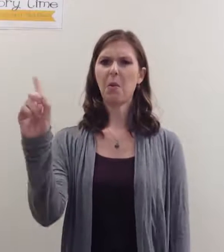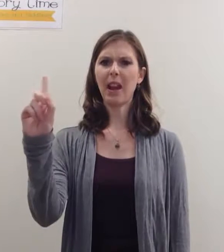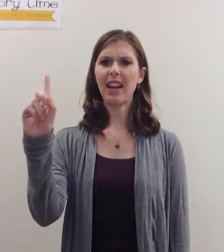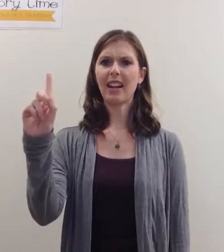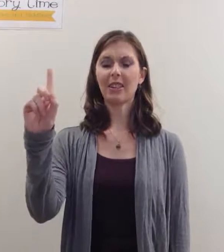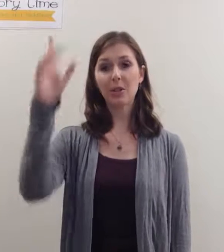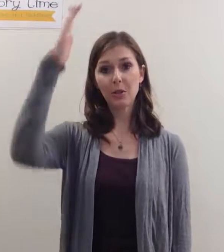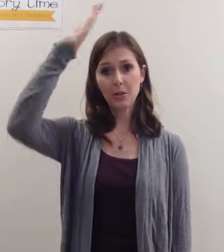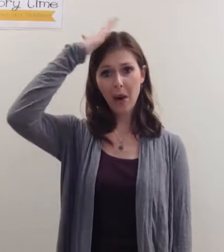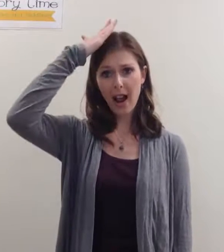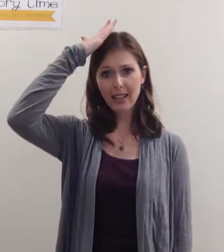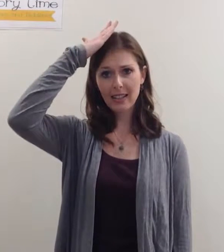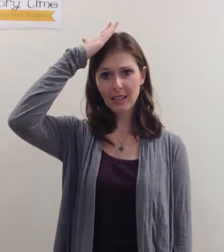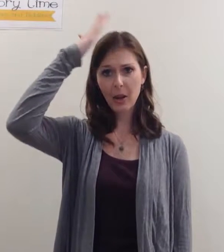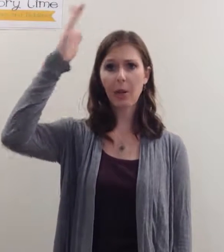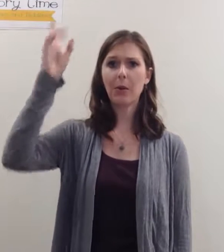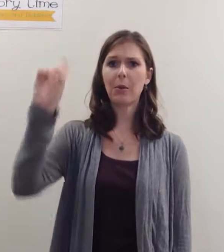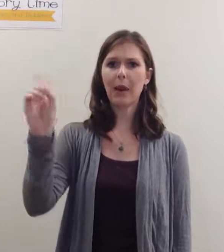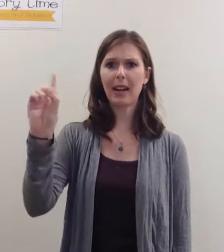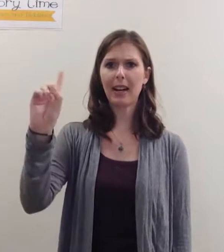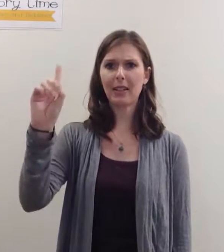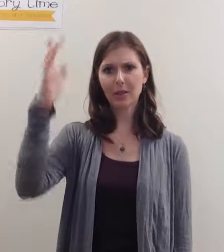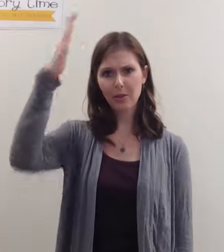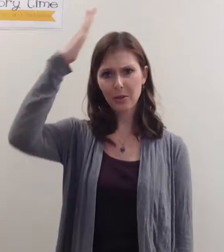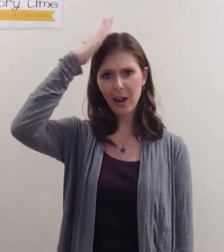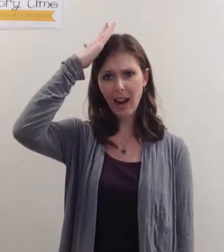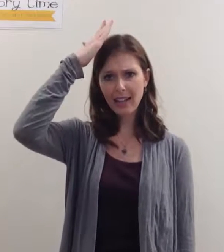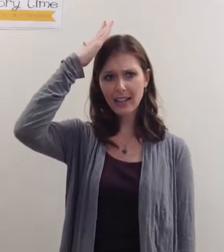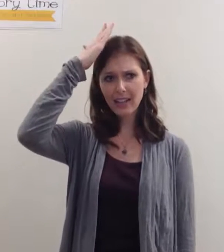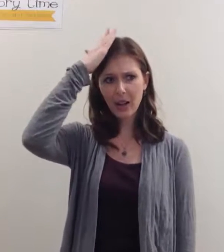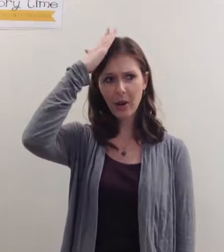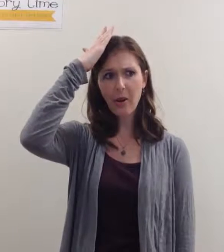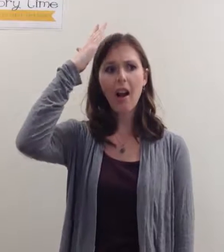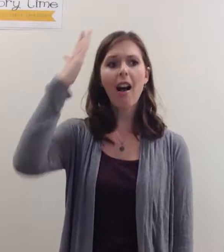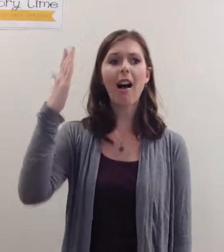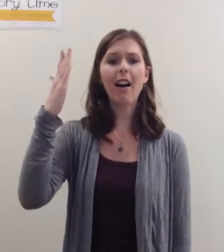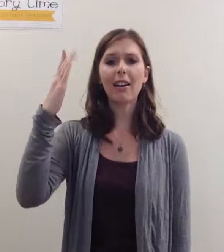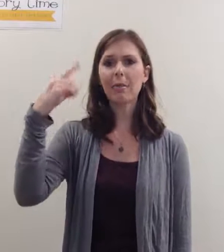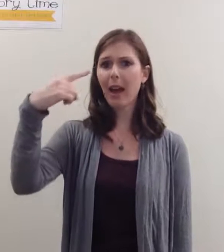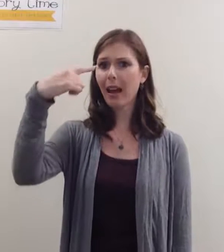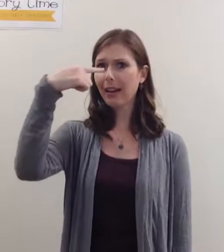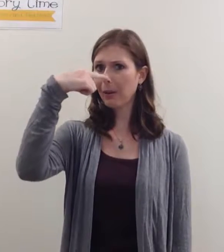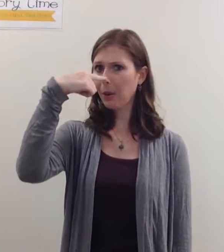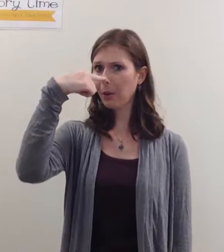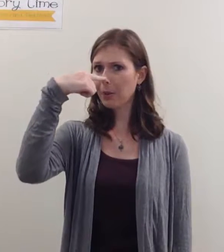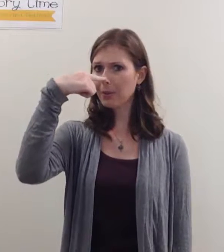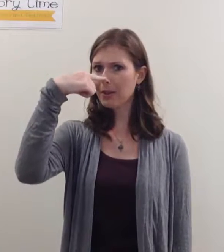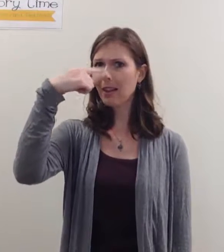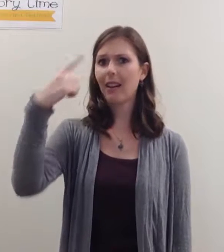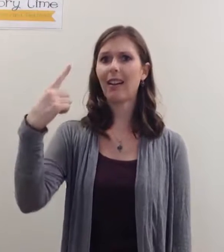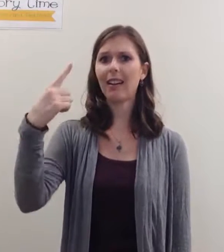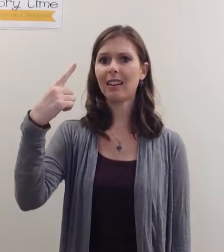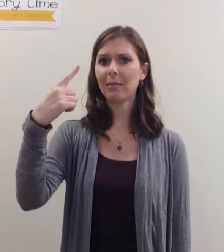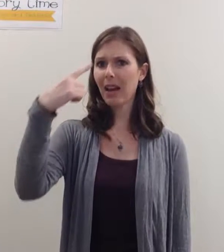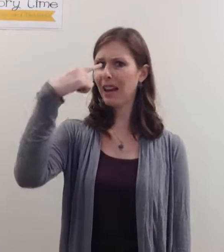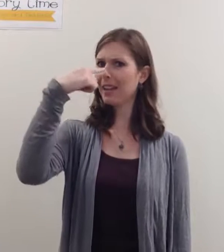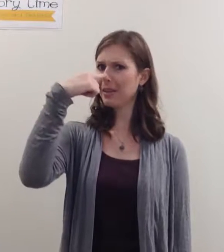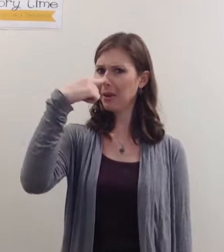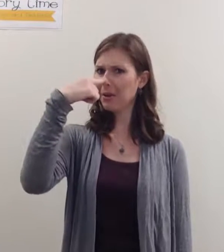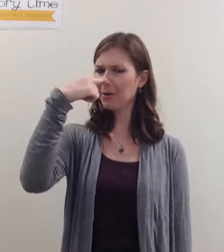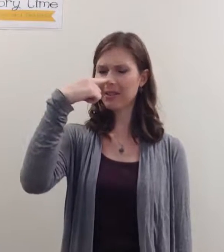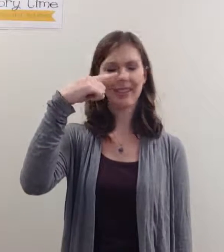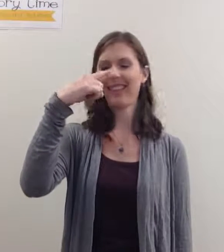Where do HATS go? Where do HATS go? On my nose, on my nose